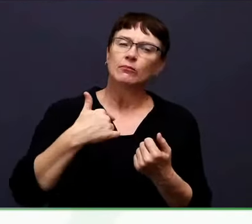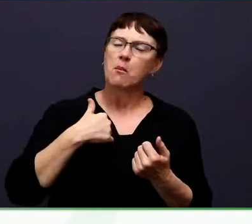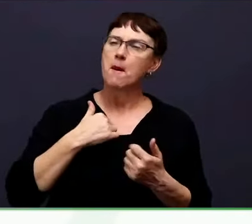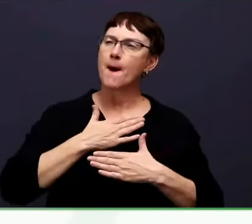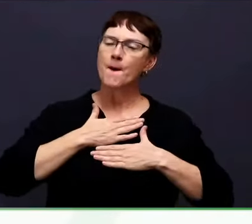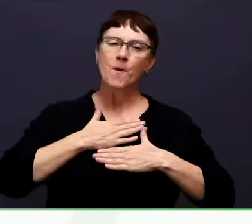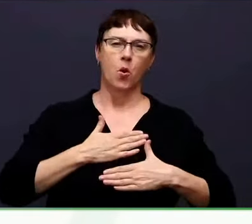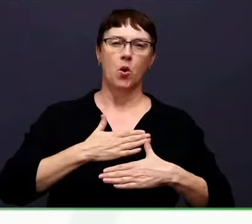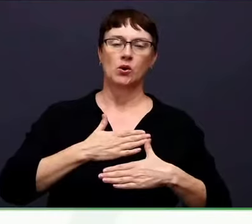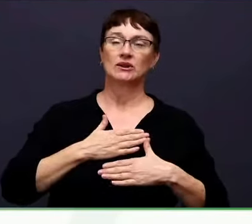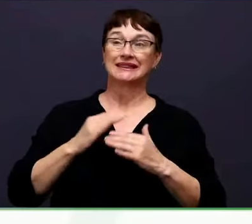institutions.